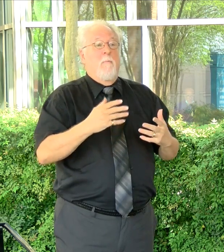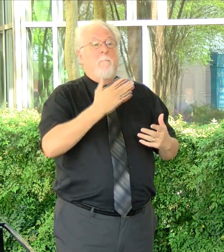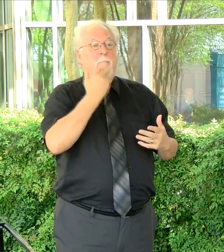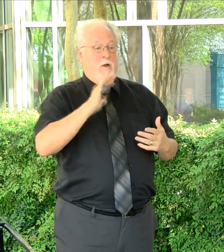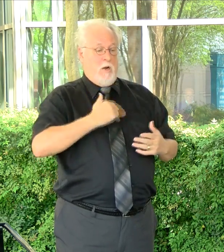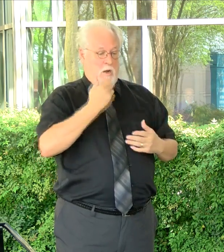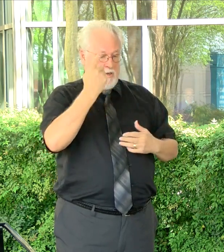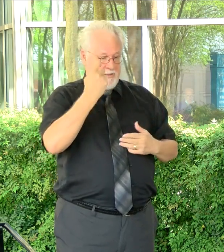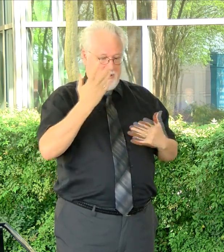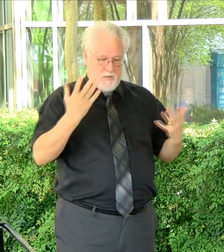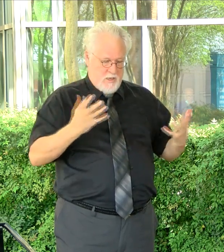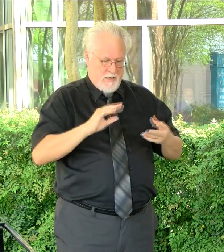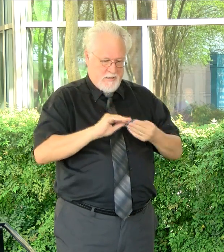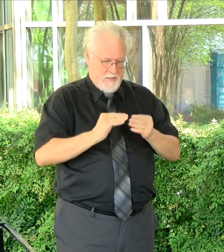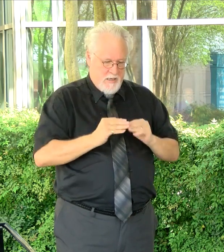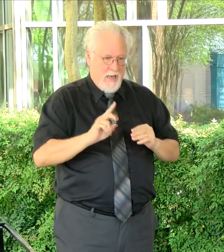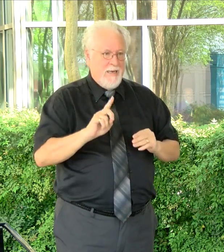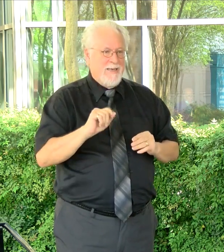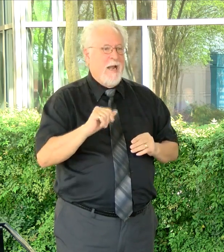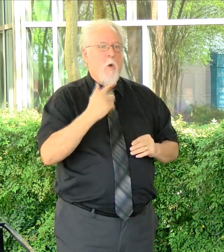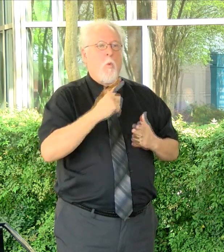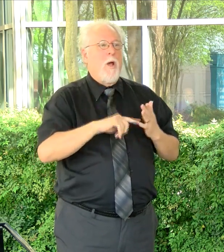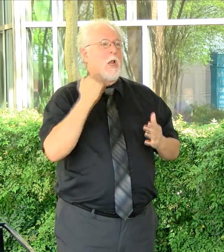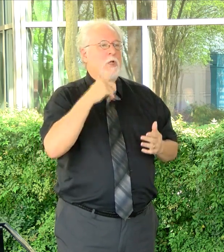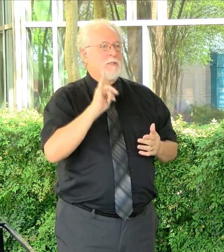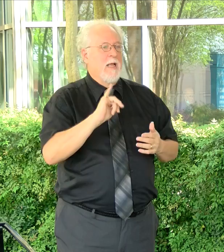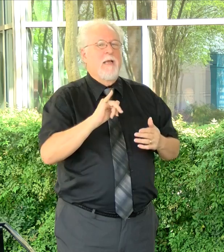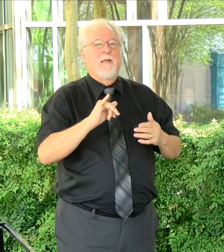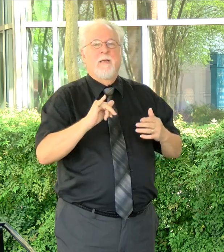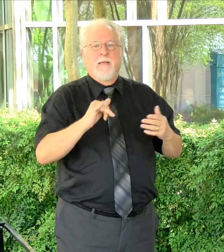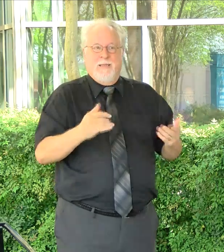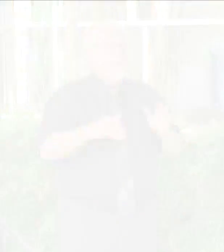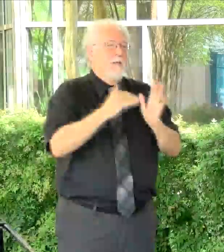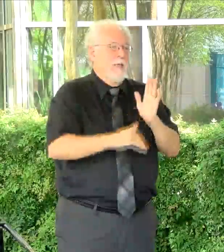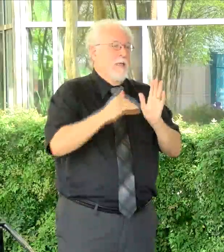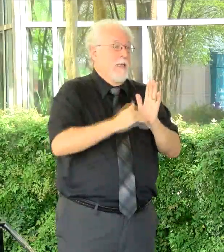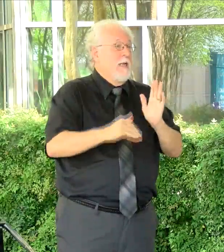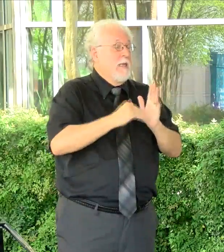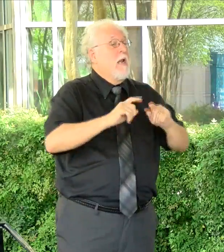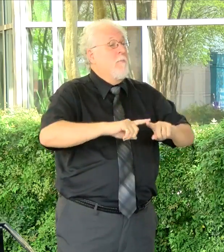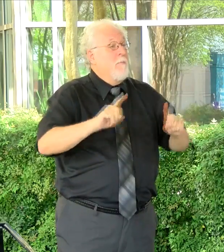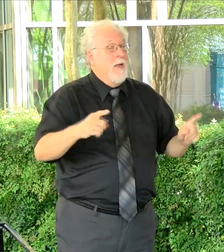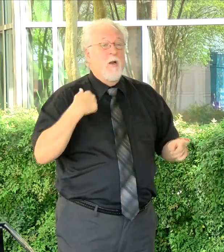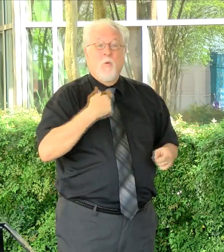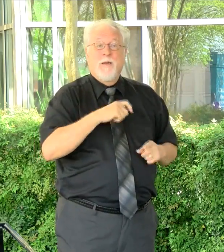of what things are looking like and what the current conditions are like here in Baton Rouge." Mayor-President Sharon Weston Broome - Baton Rouge"What we need people to